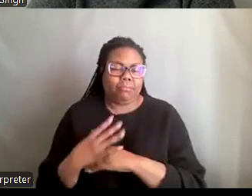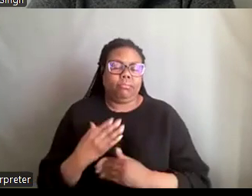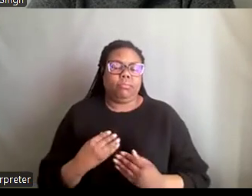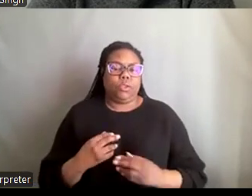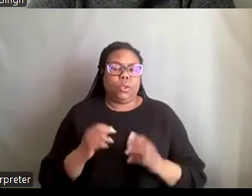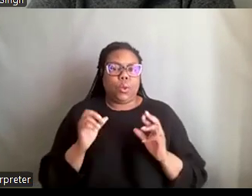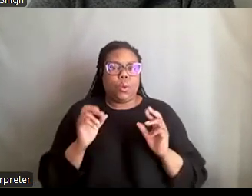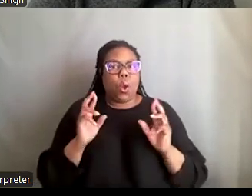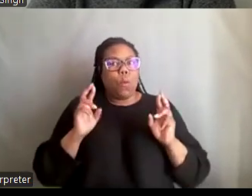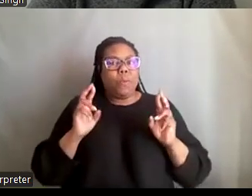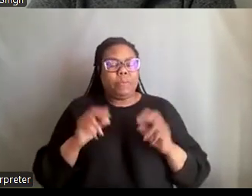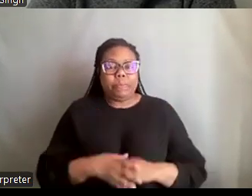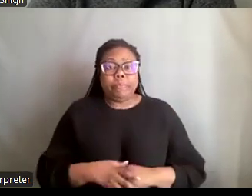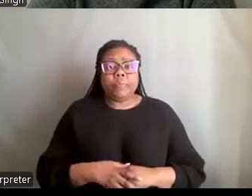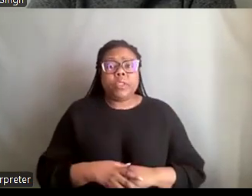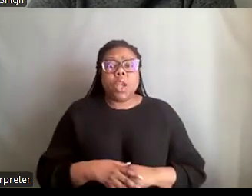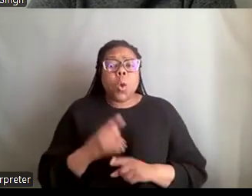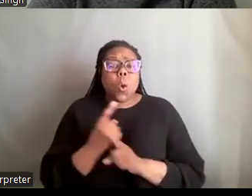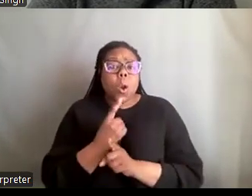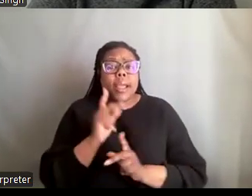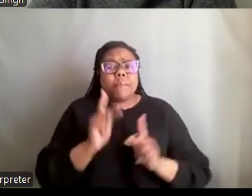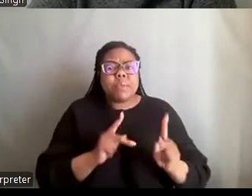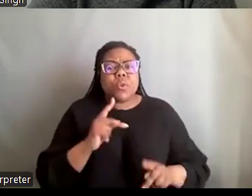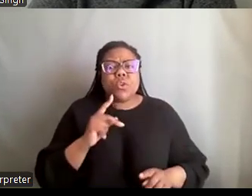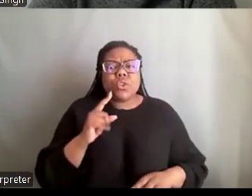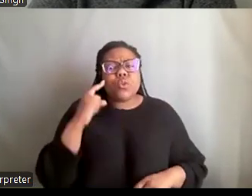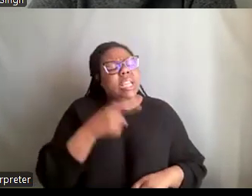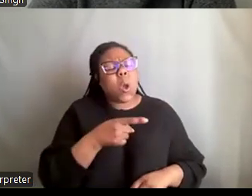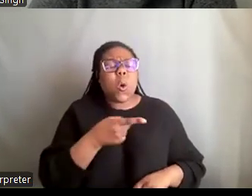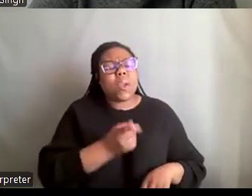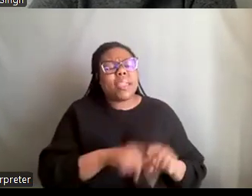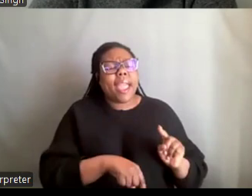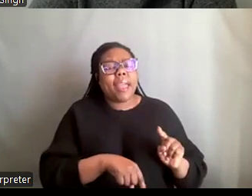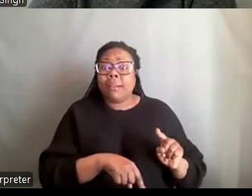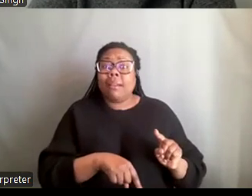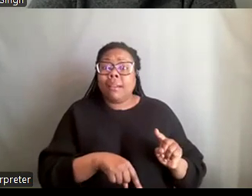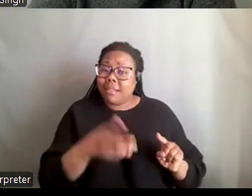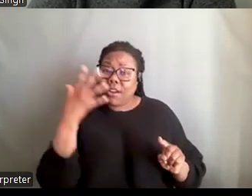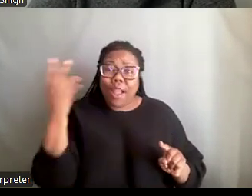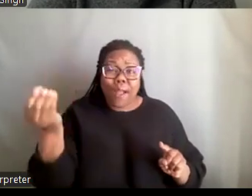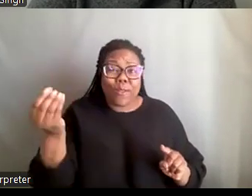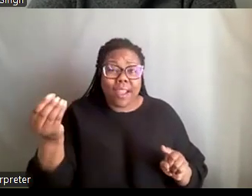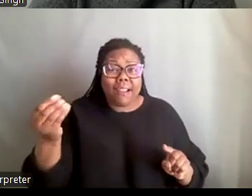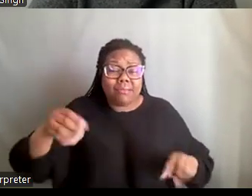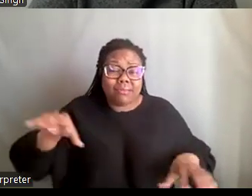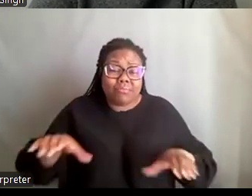thing. And that gives me hope. The people that, you know, ordinary